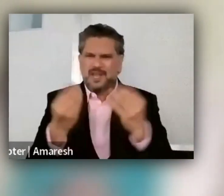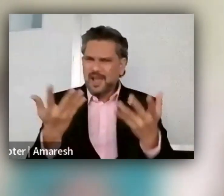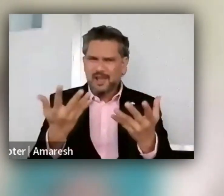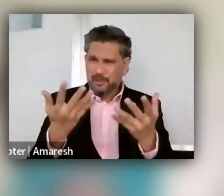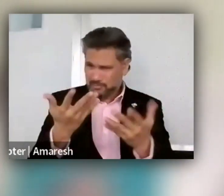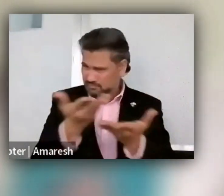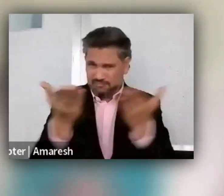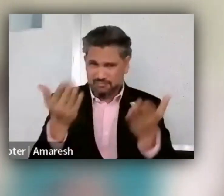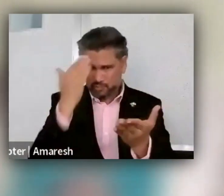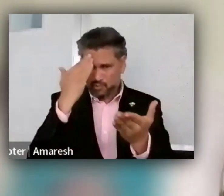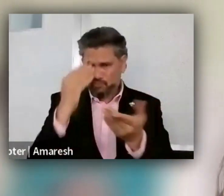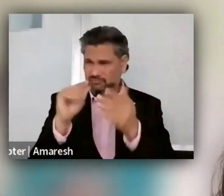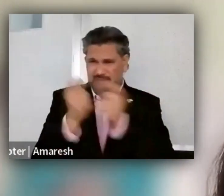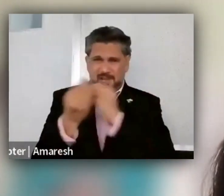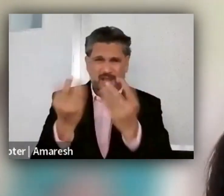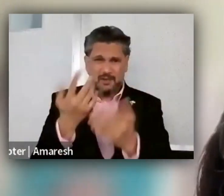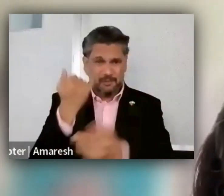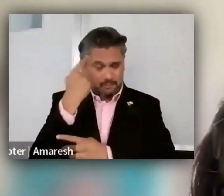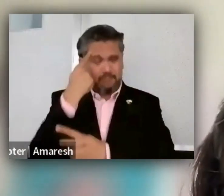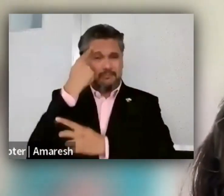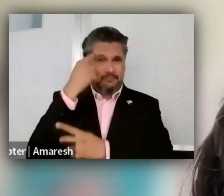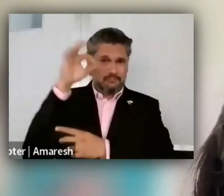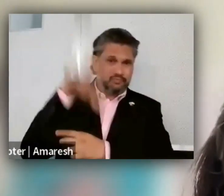And maybe someone else has any suggestions on that.